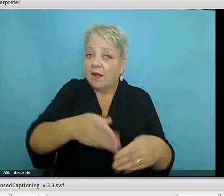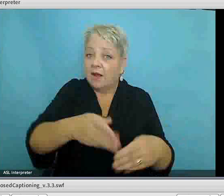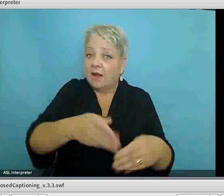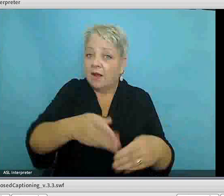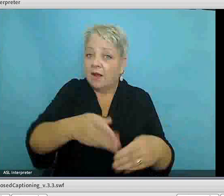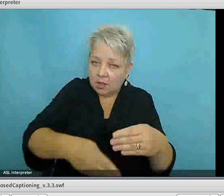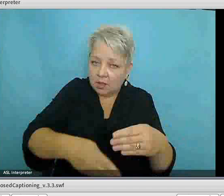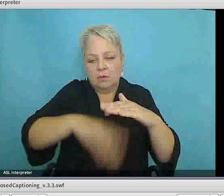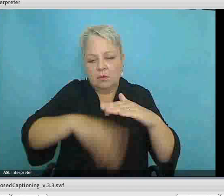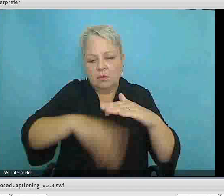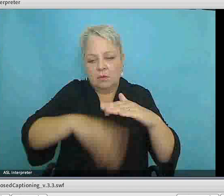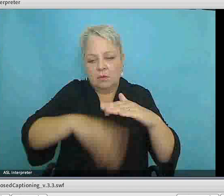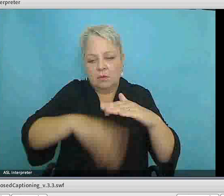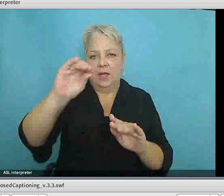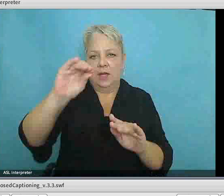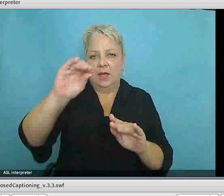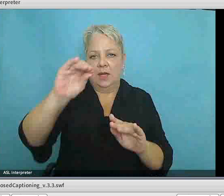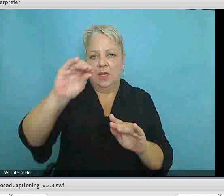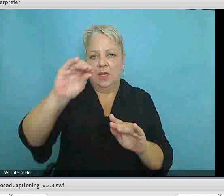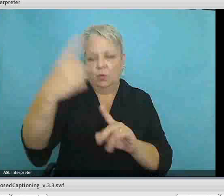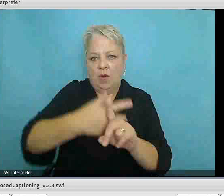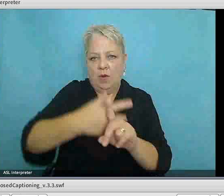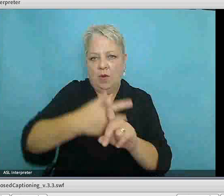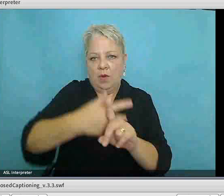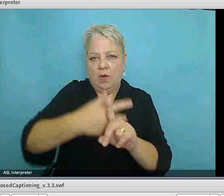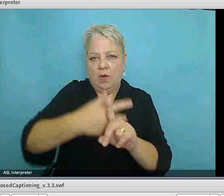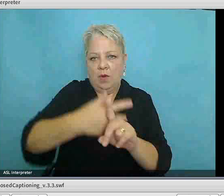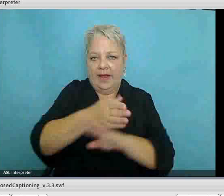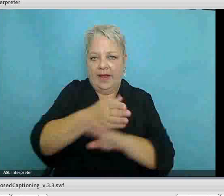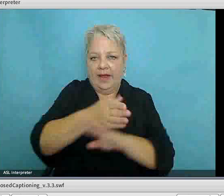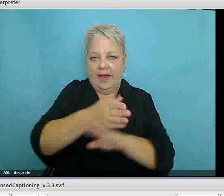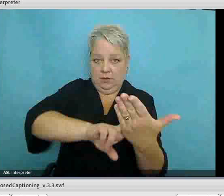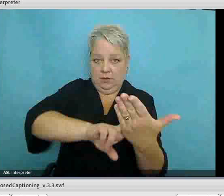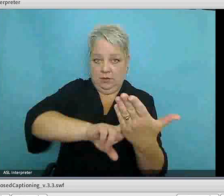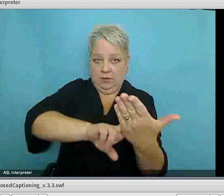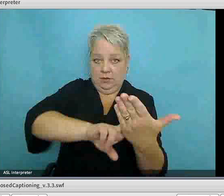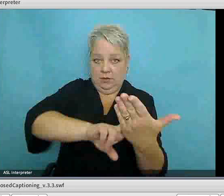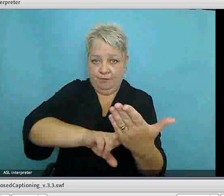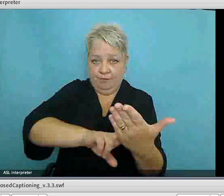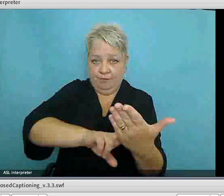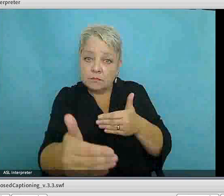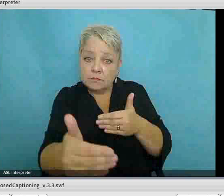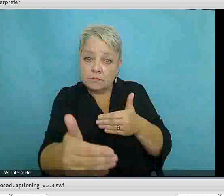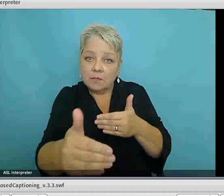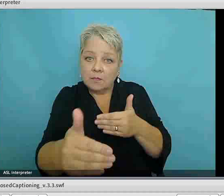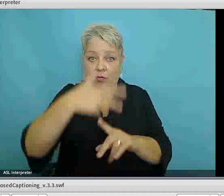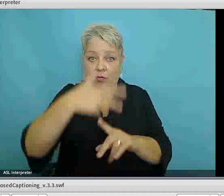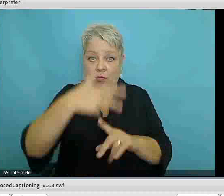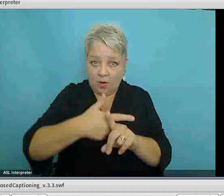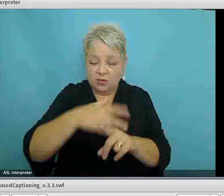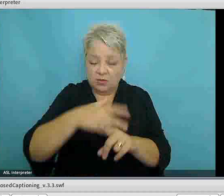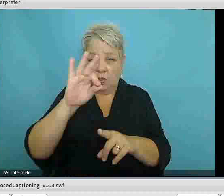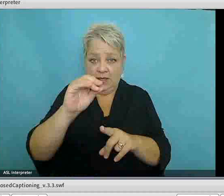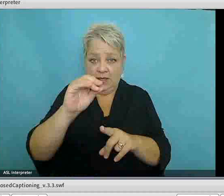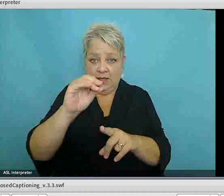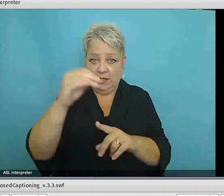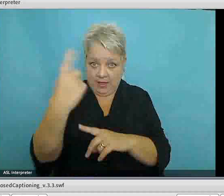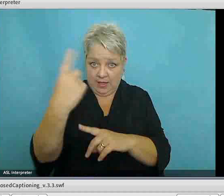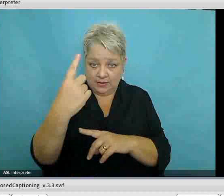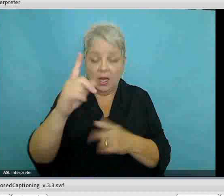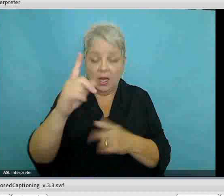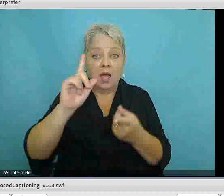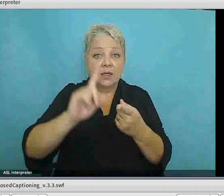During the 90 days and until the comprehensive in-person assessment is completed, the enrollee